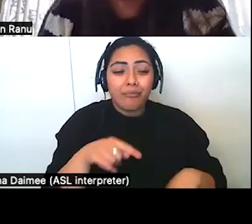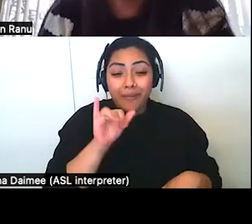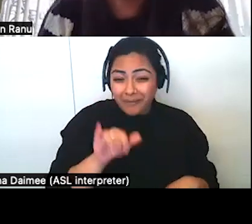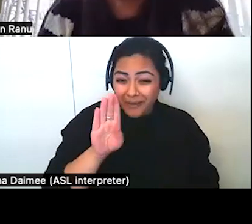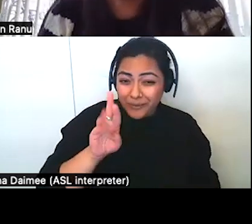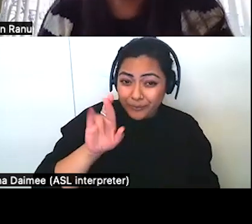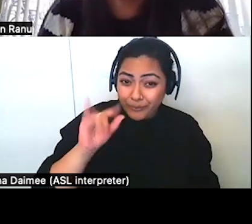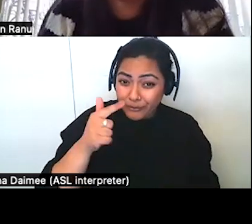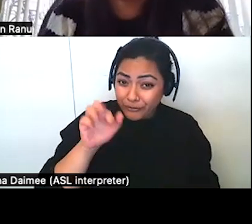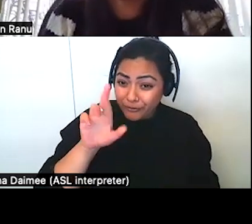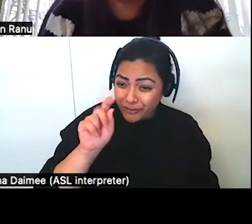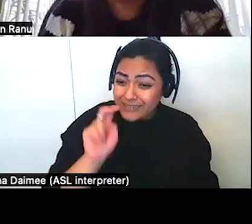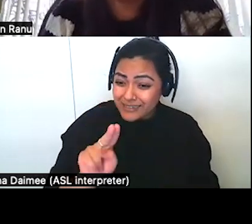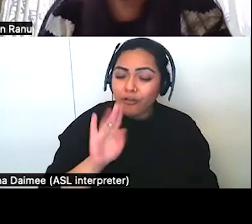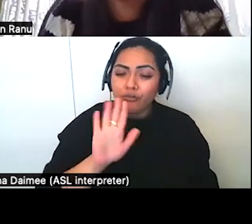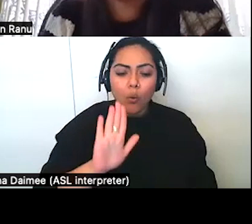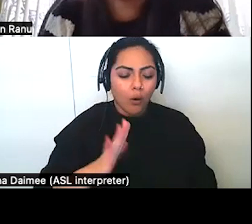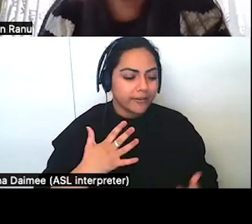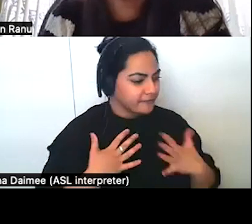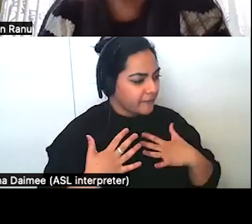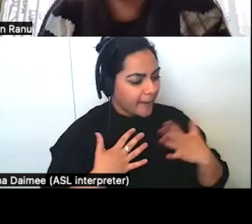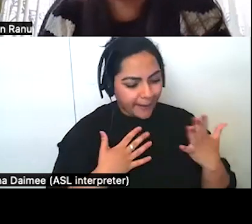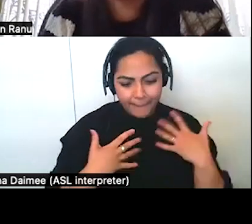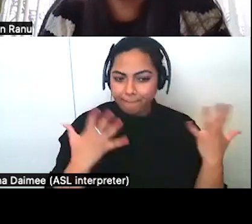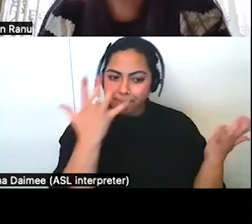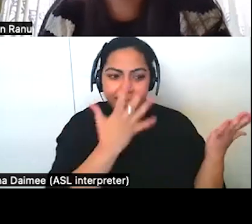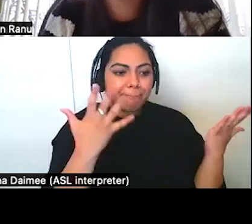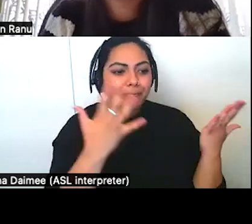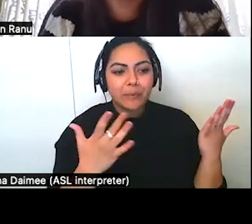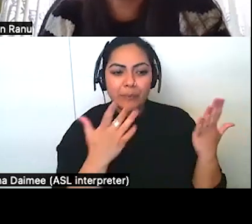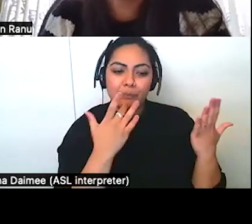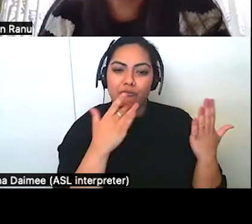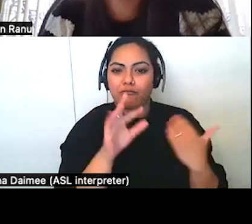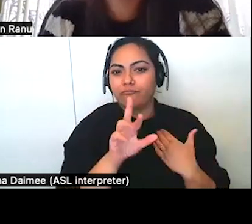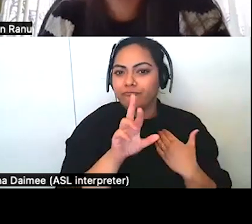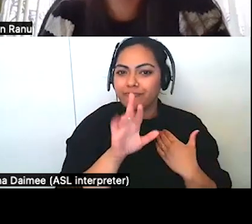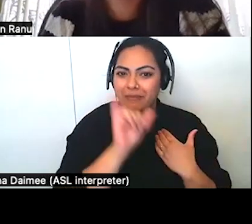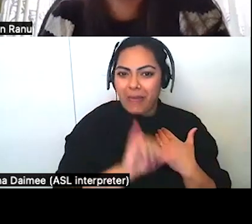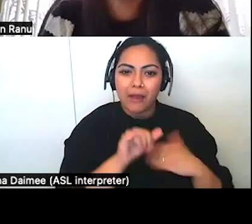And if you like baking bread and taking to the country, your aesthetic is Cottagecore.